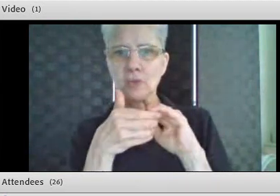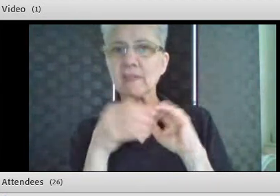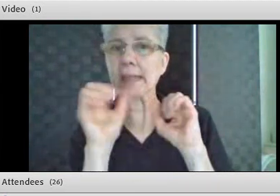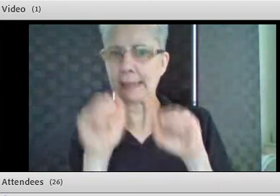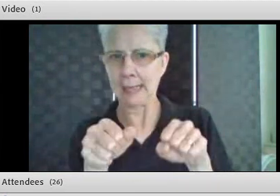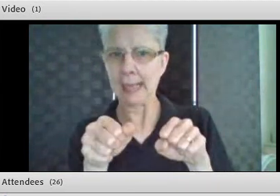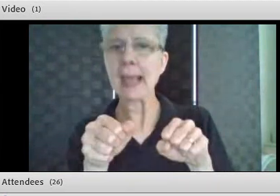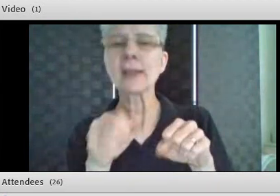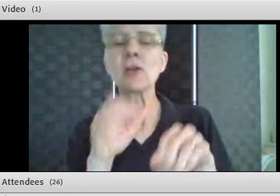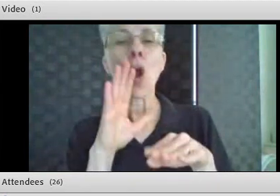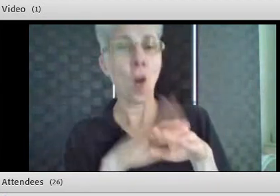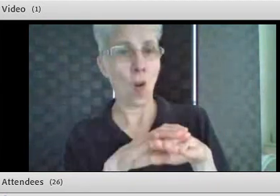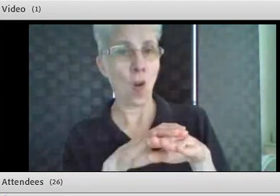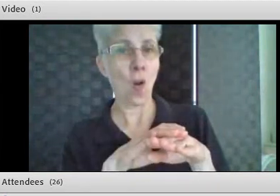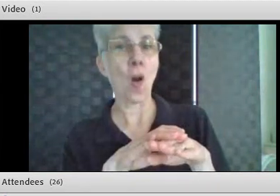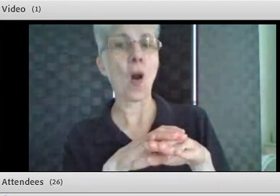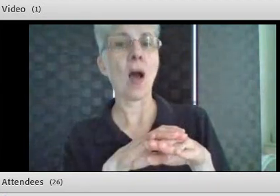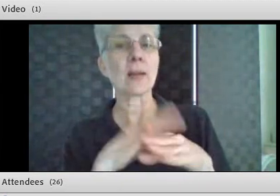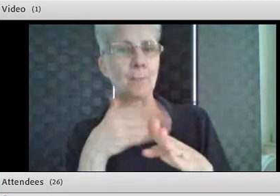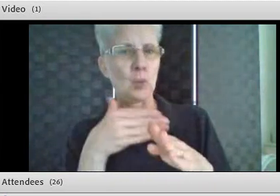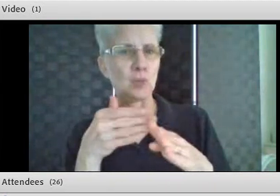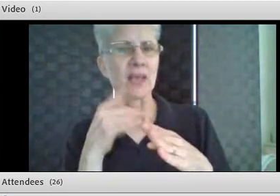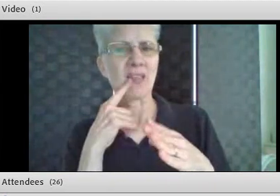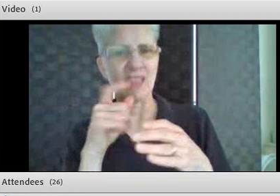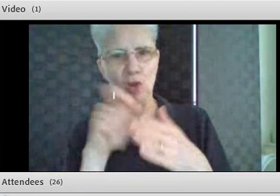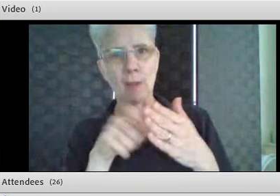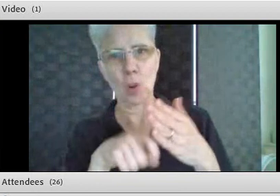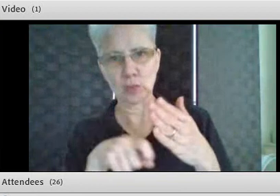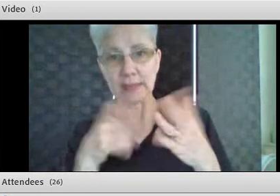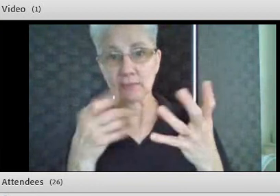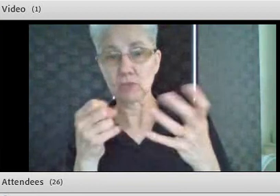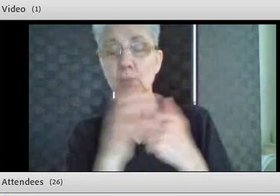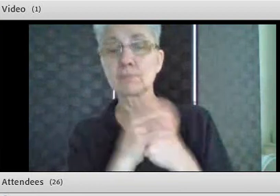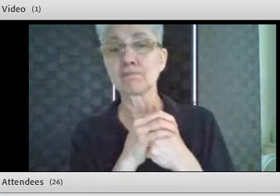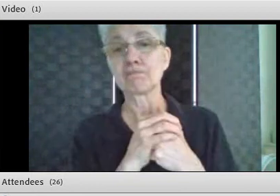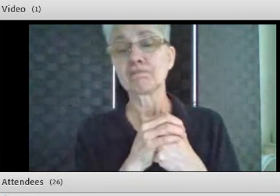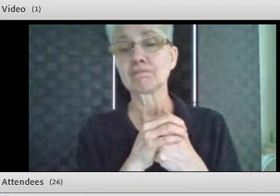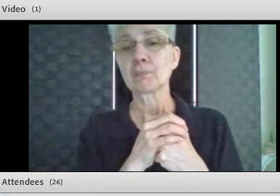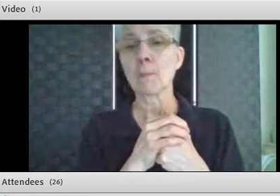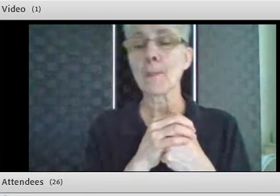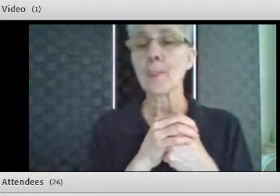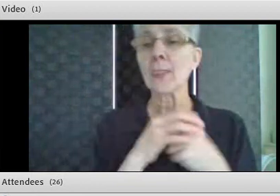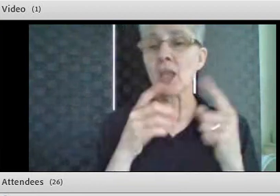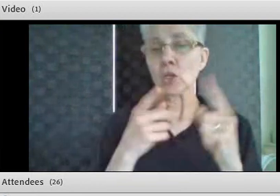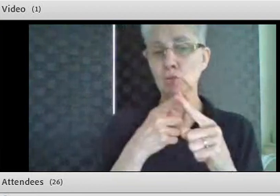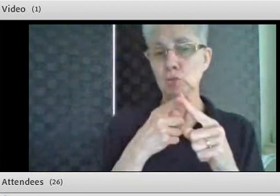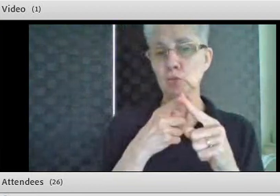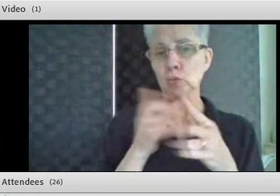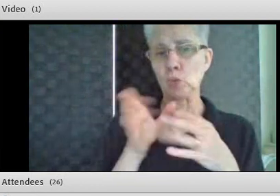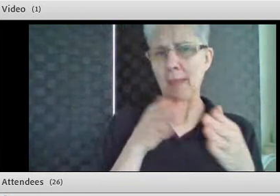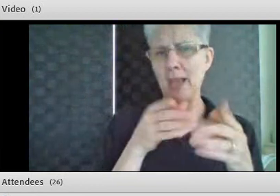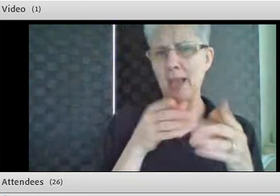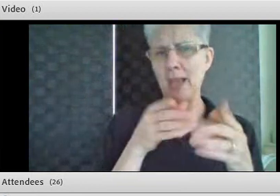You can plug one splitter into an iPad and two headphones into it, and then kids are working cooperatively